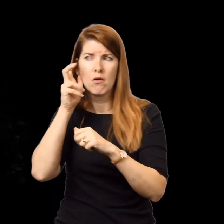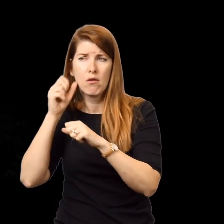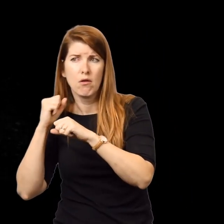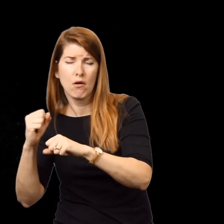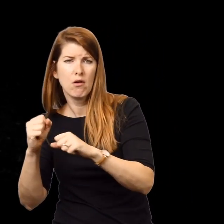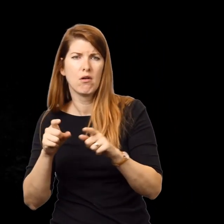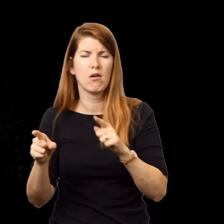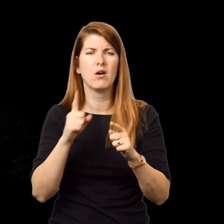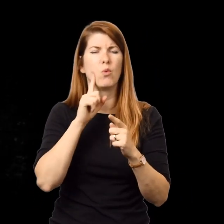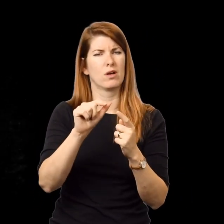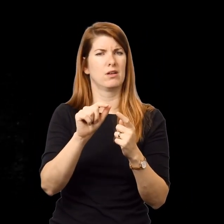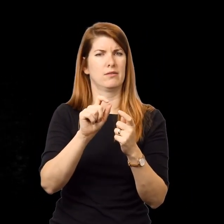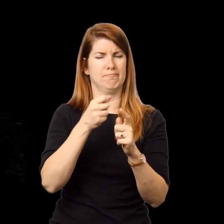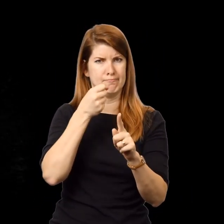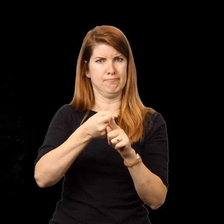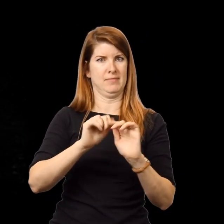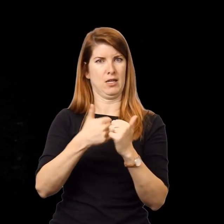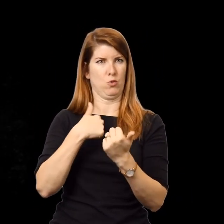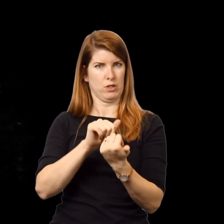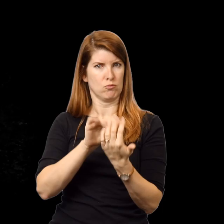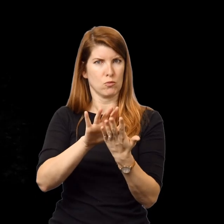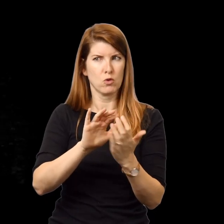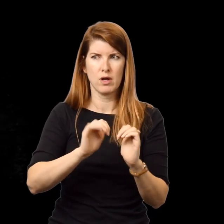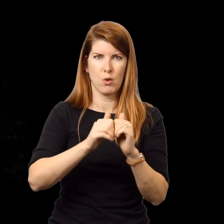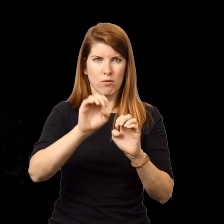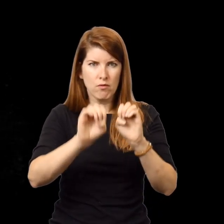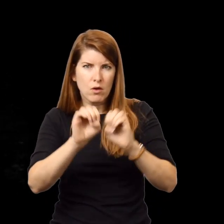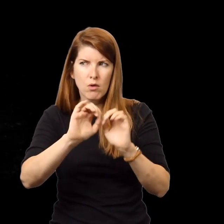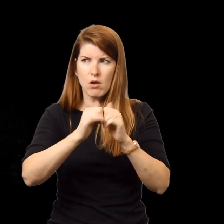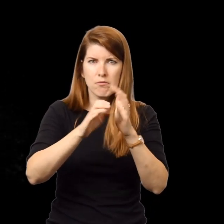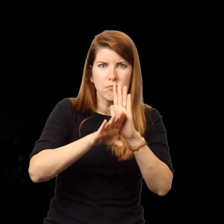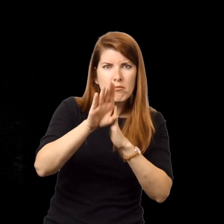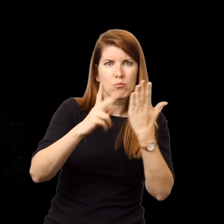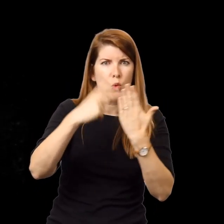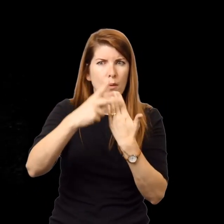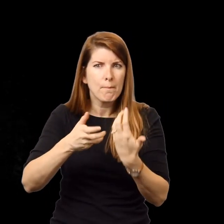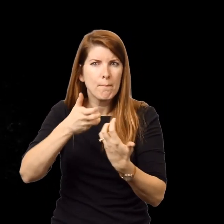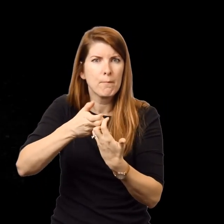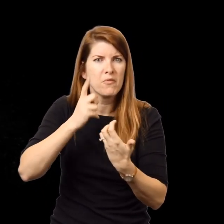on how we approach it, how we evaluate, and how we develop programs for these kids.